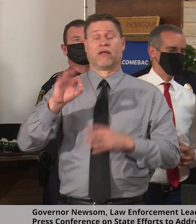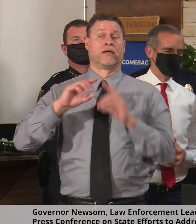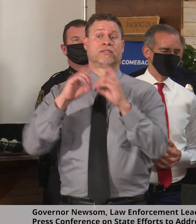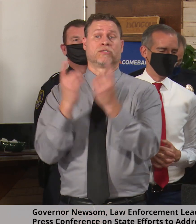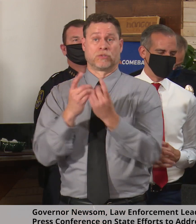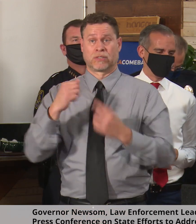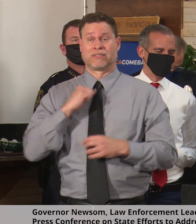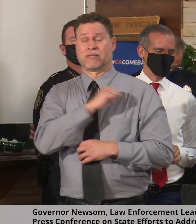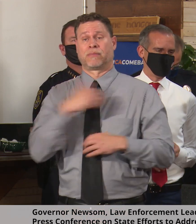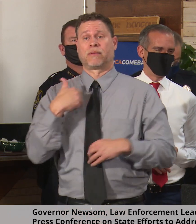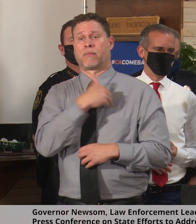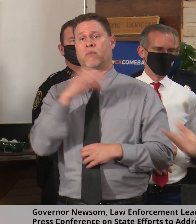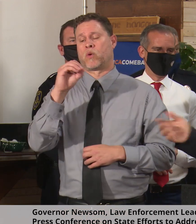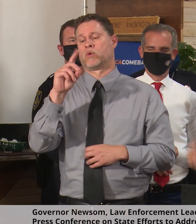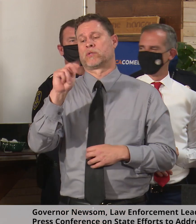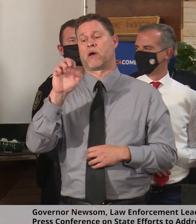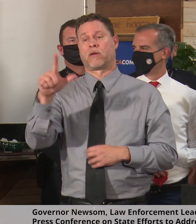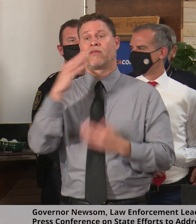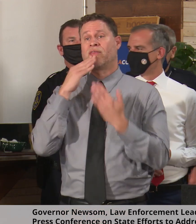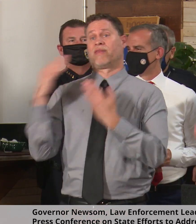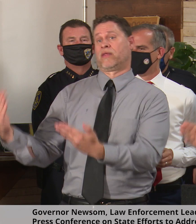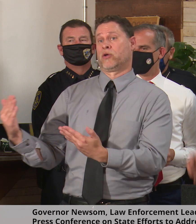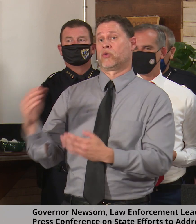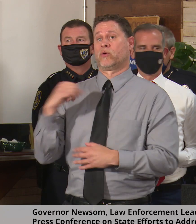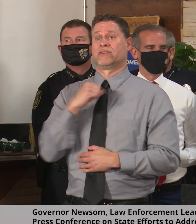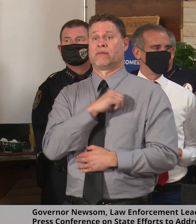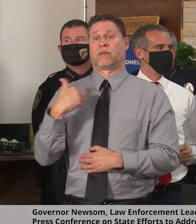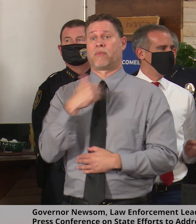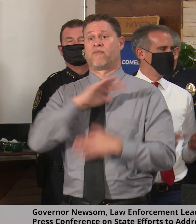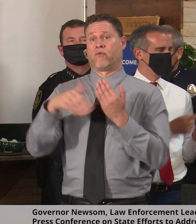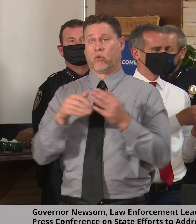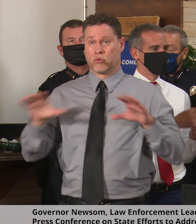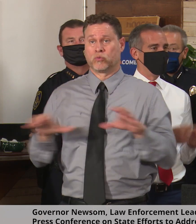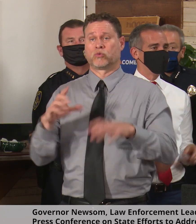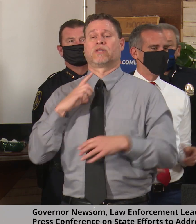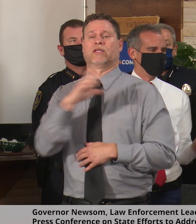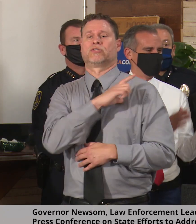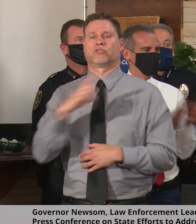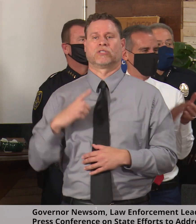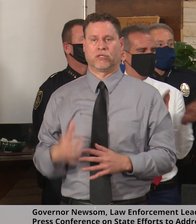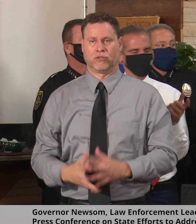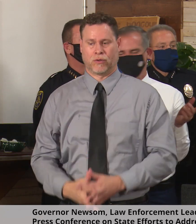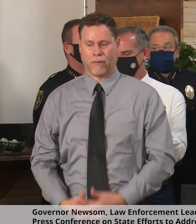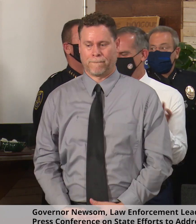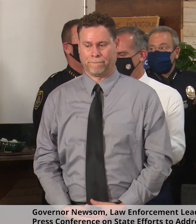assembly member O'Donnell. Thank you assembly member for all that you do in the legislature,